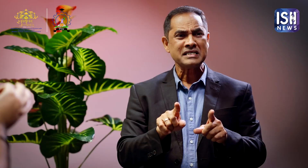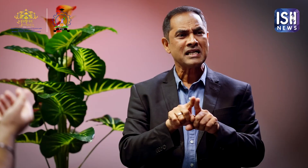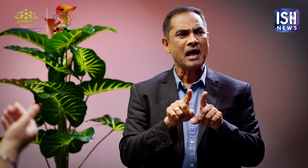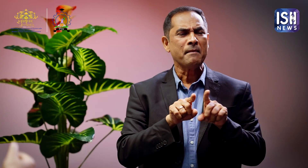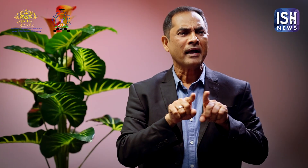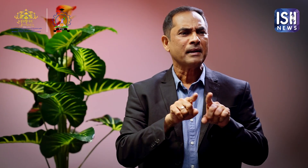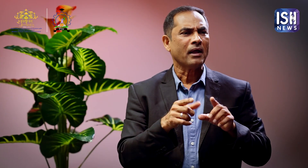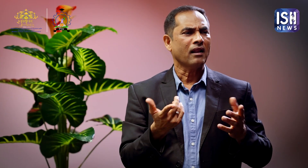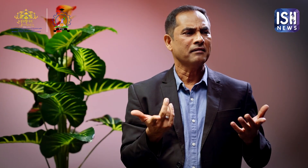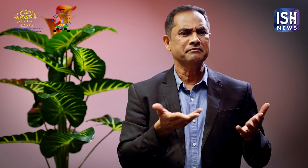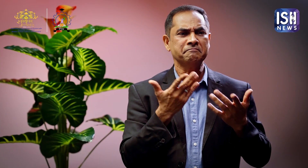Such examples are...